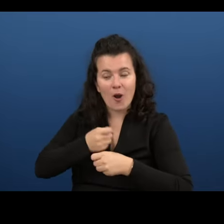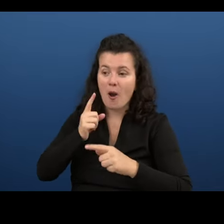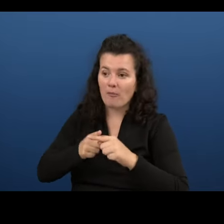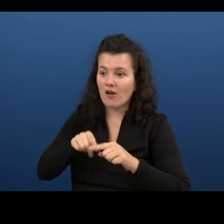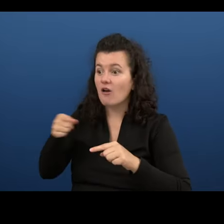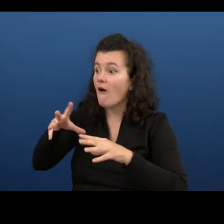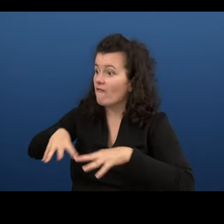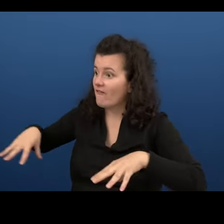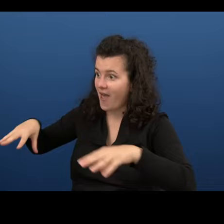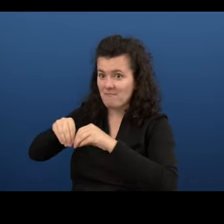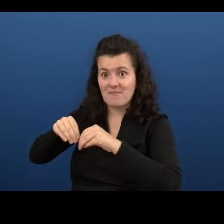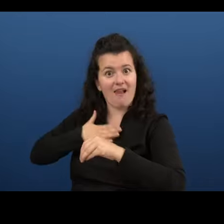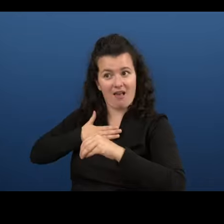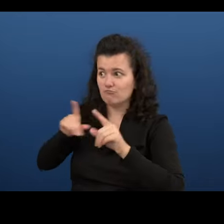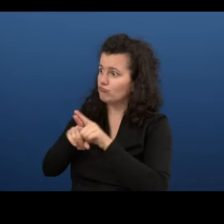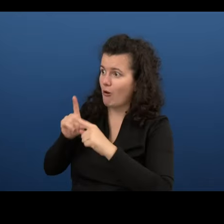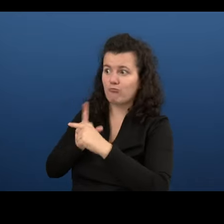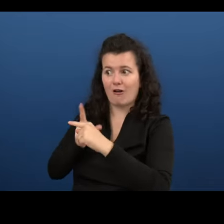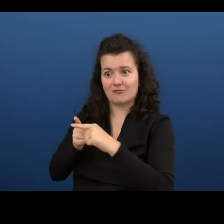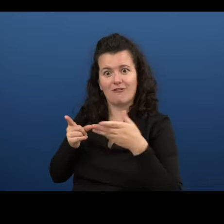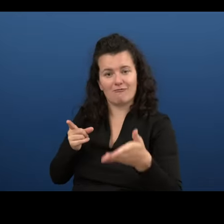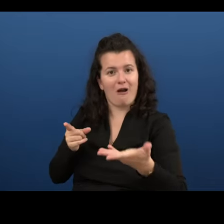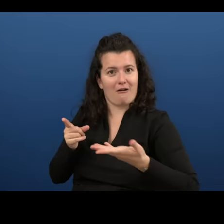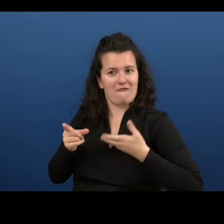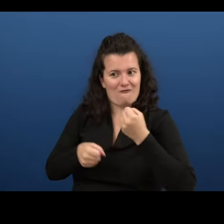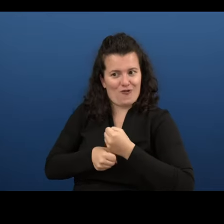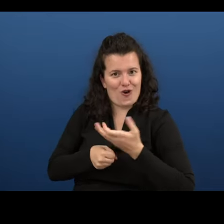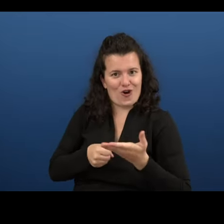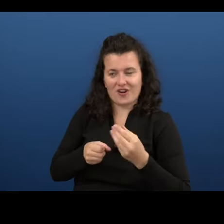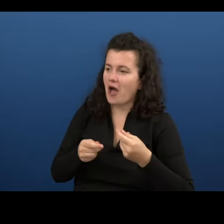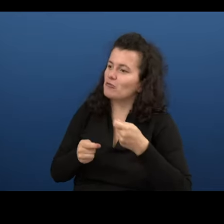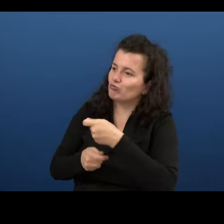14:38:47 And we also note that once again similar to what Accenture has done they've